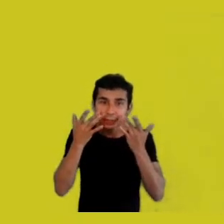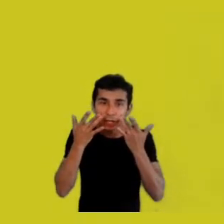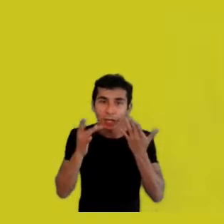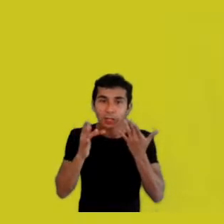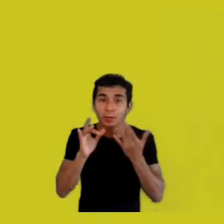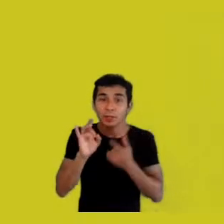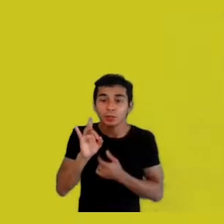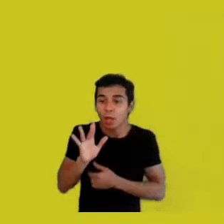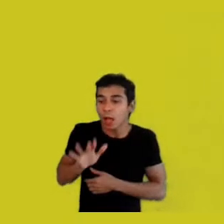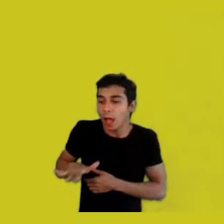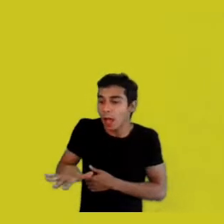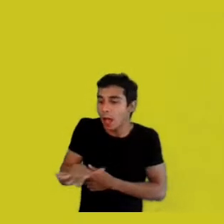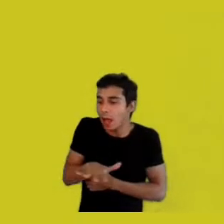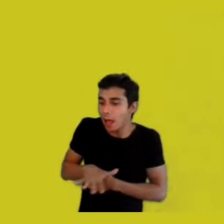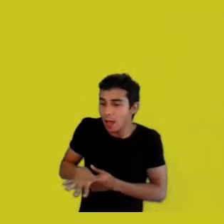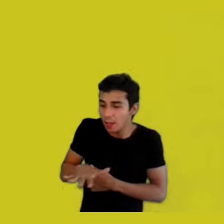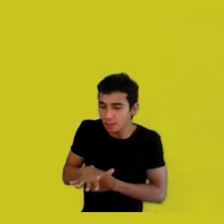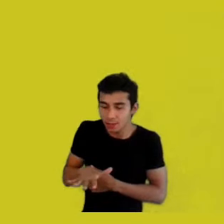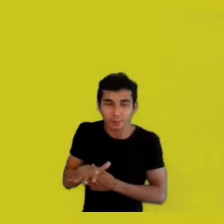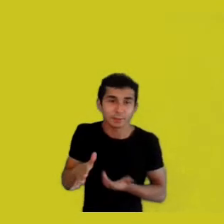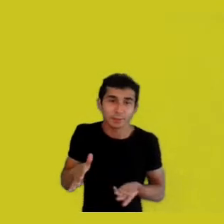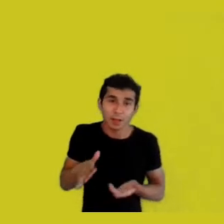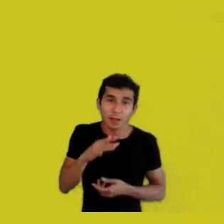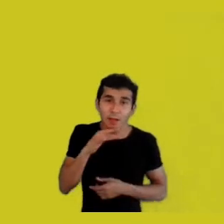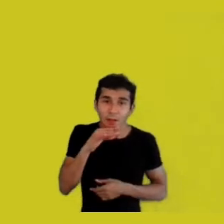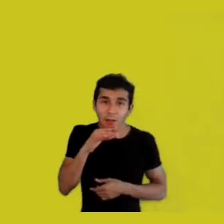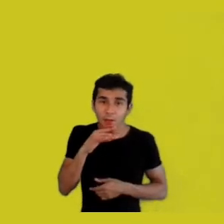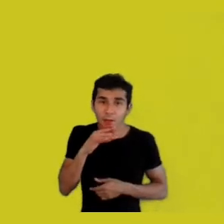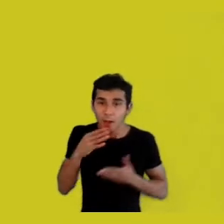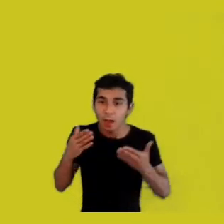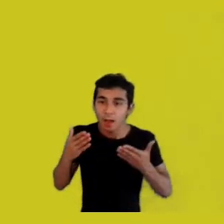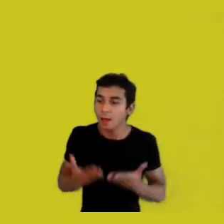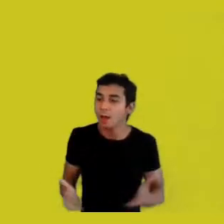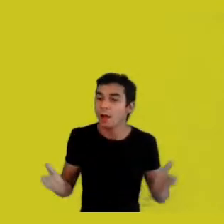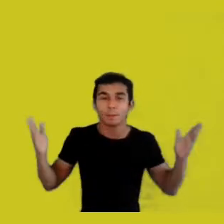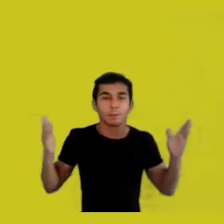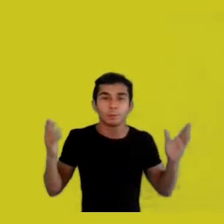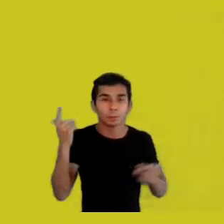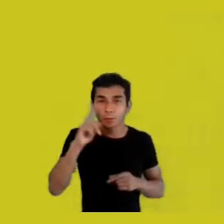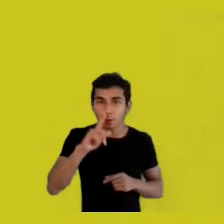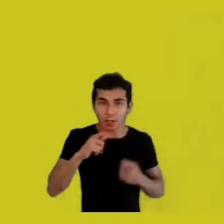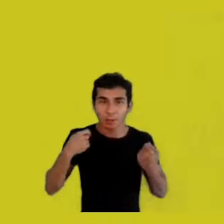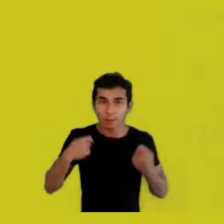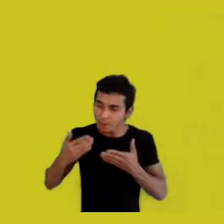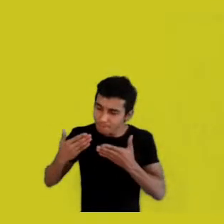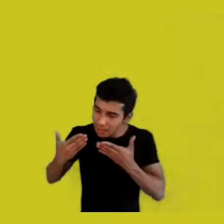perhaps we don’t have a way out. Either we break this frontier